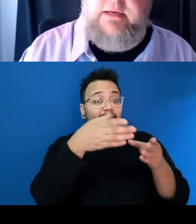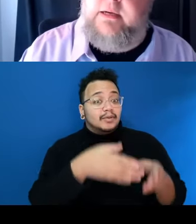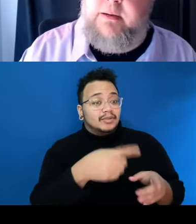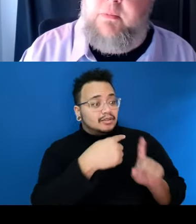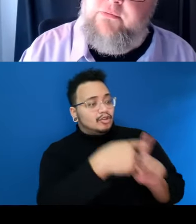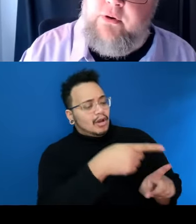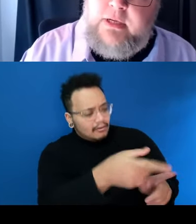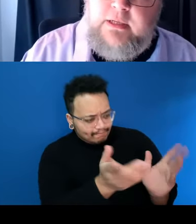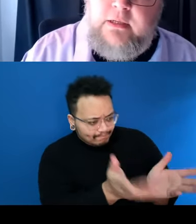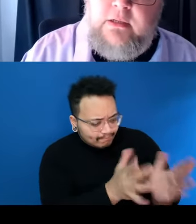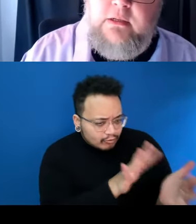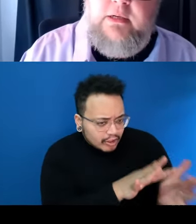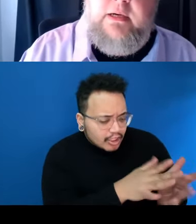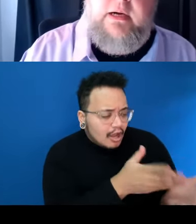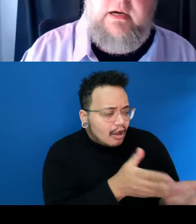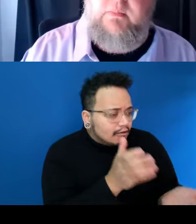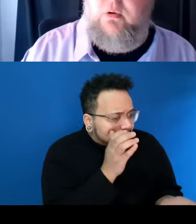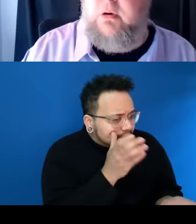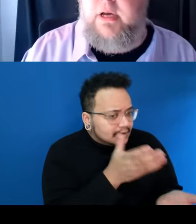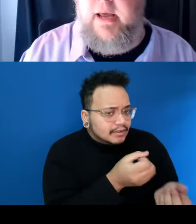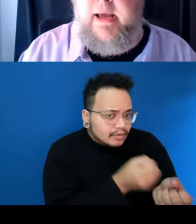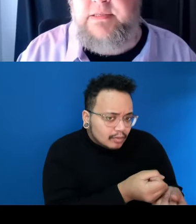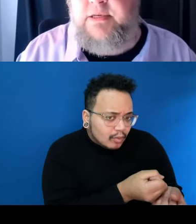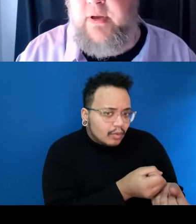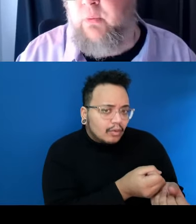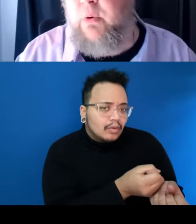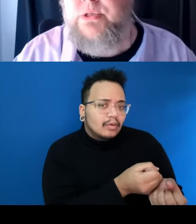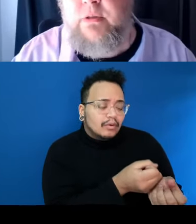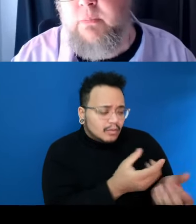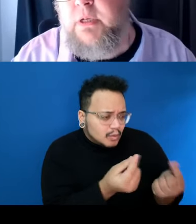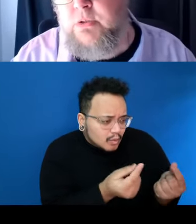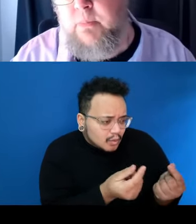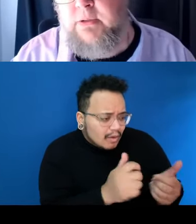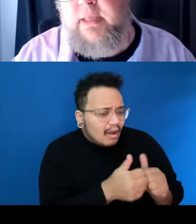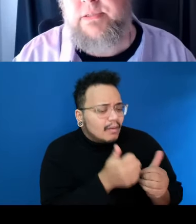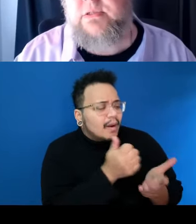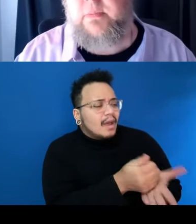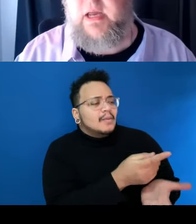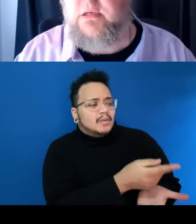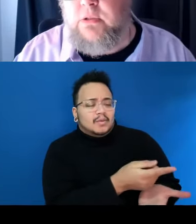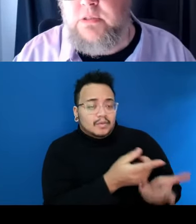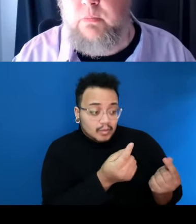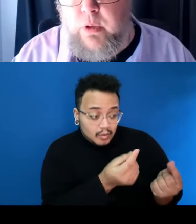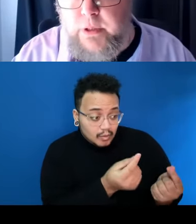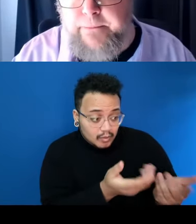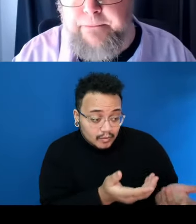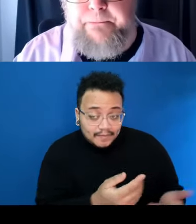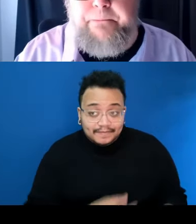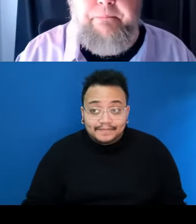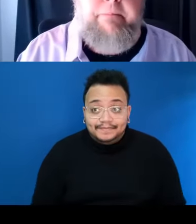and offer an ear or an ask of, "Hey, what would you like me to do about that? "Is there something I could do to support you?"